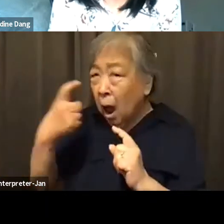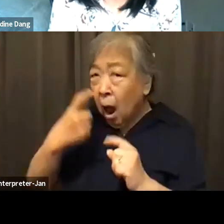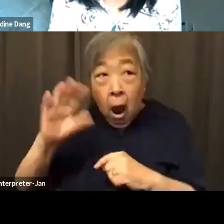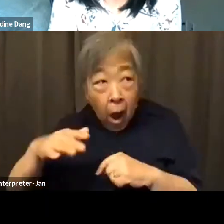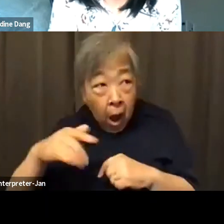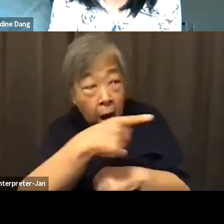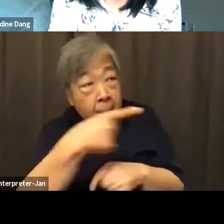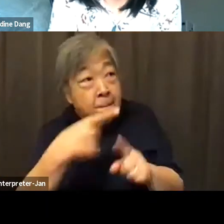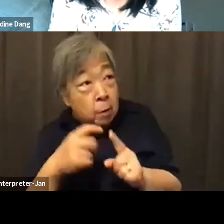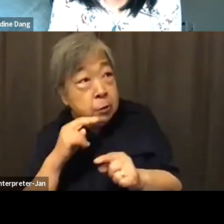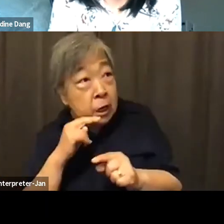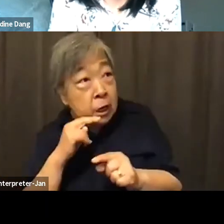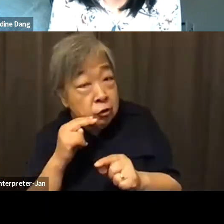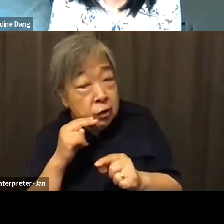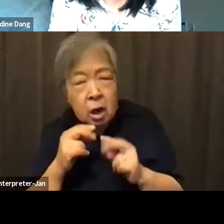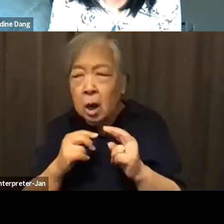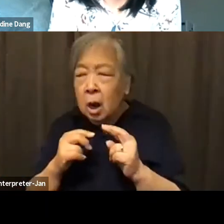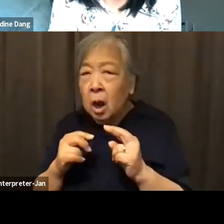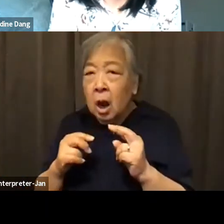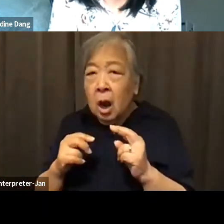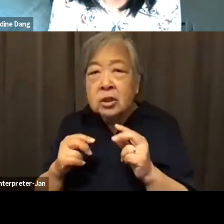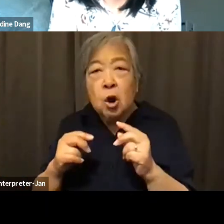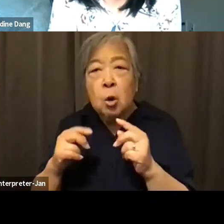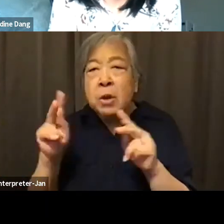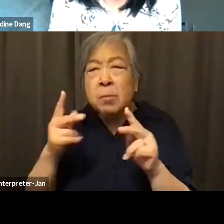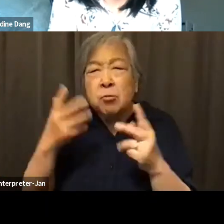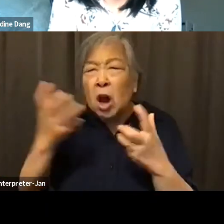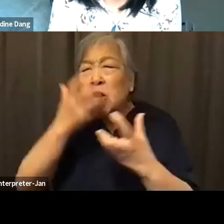I would be shouted at: Are you Nigerian? Are you South African?